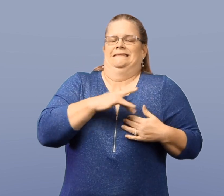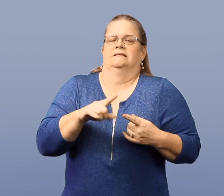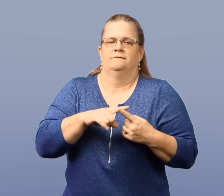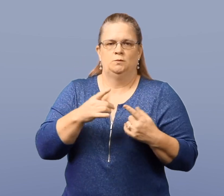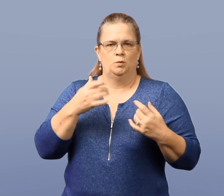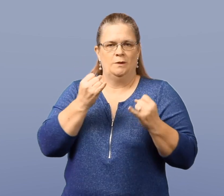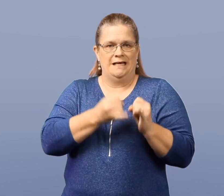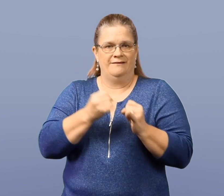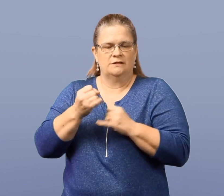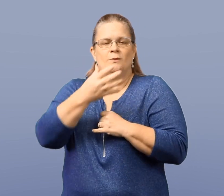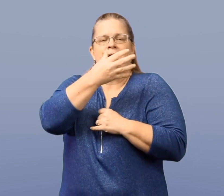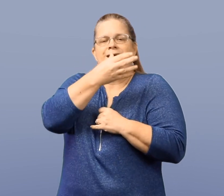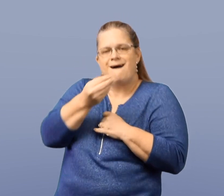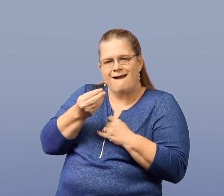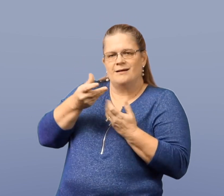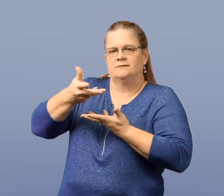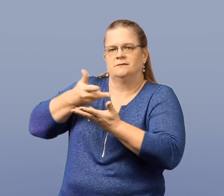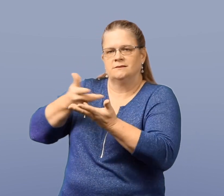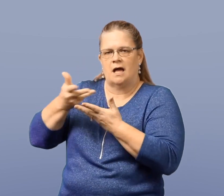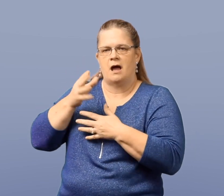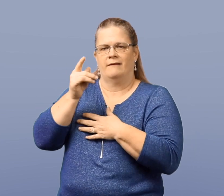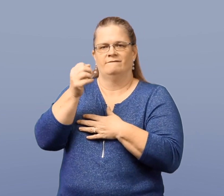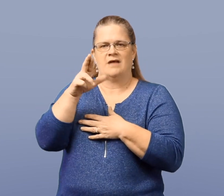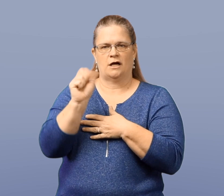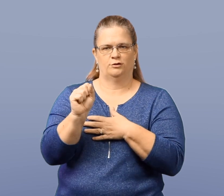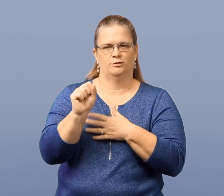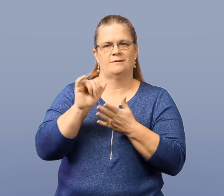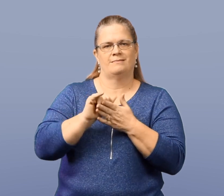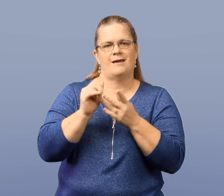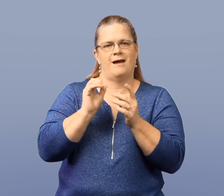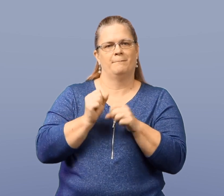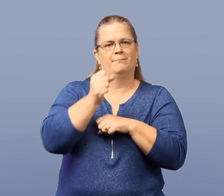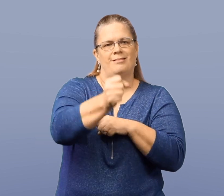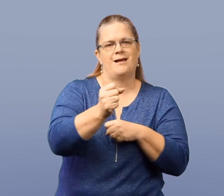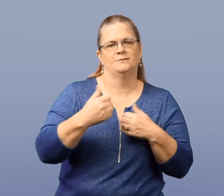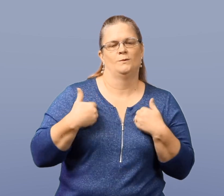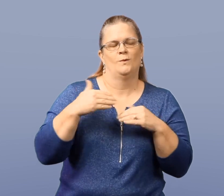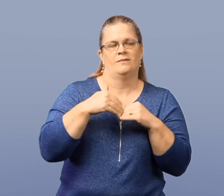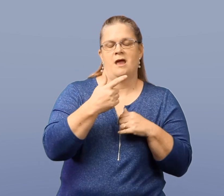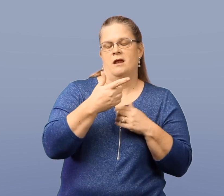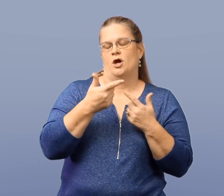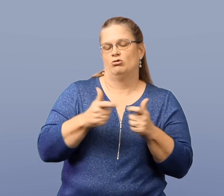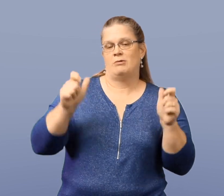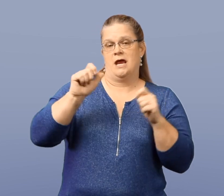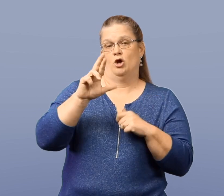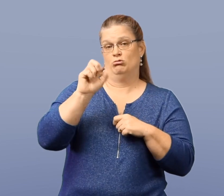which is sensitive to individual and societal factors that place youth at greater risk